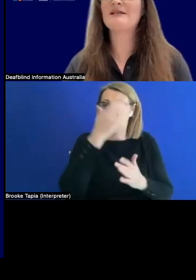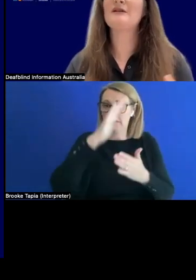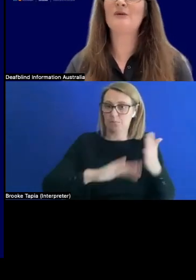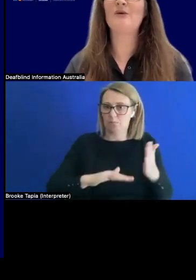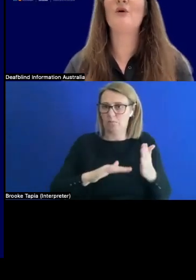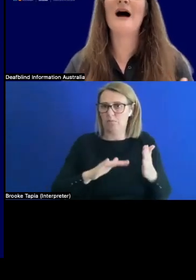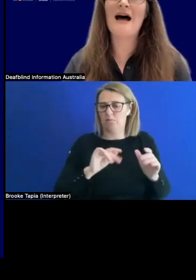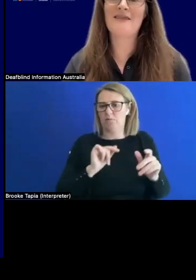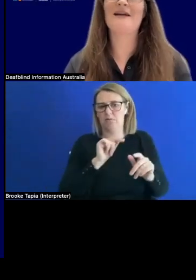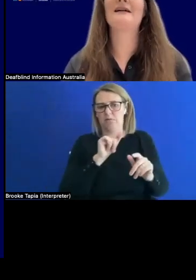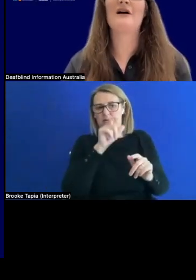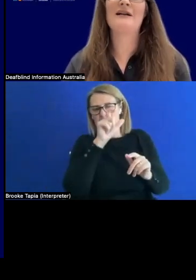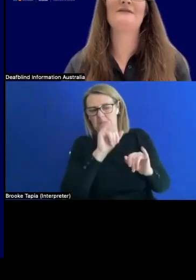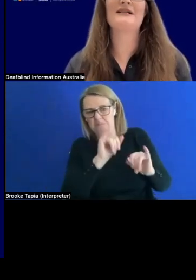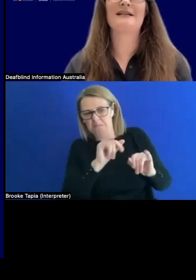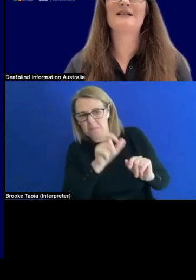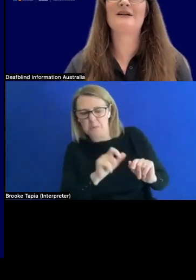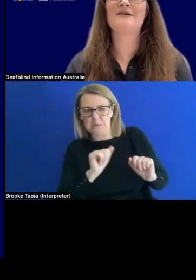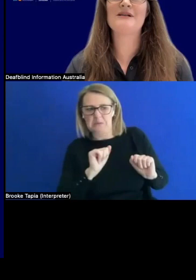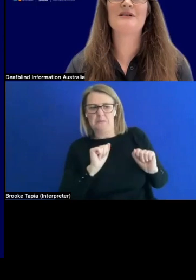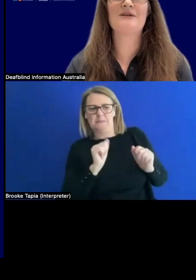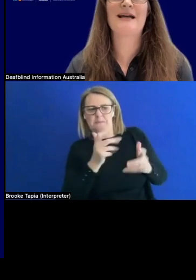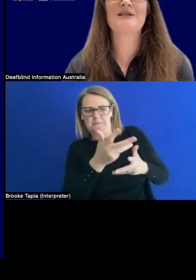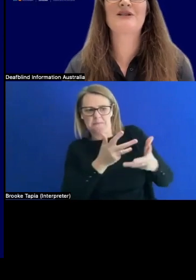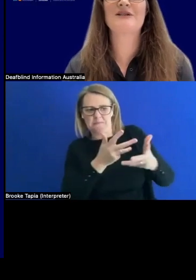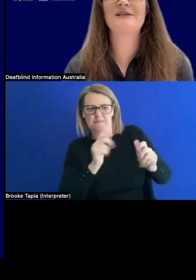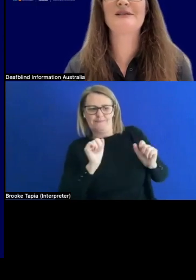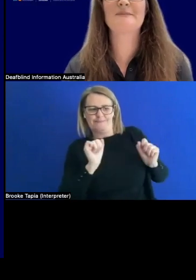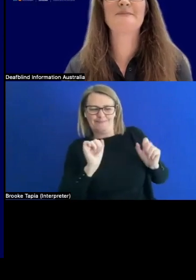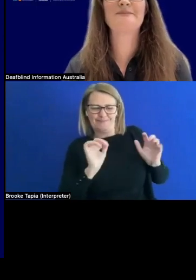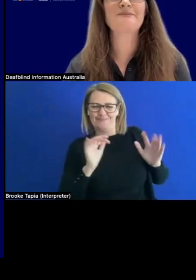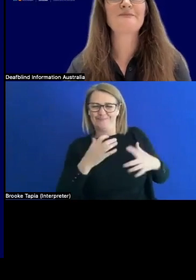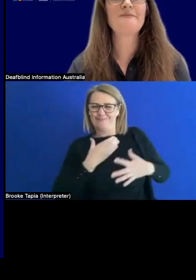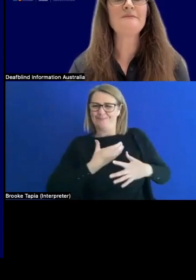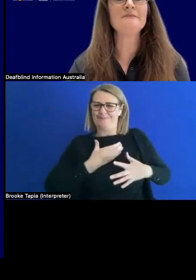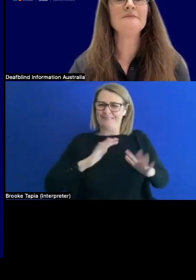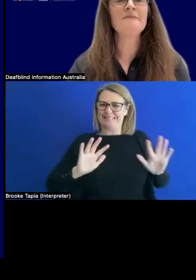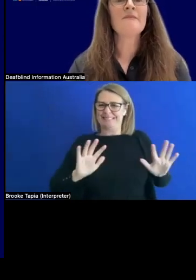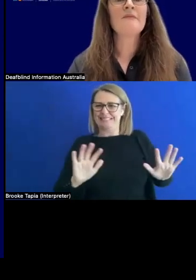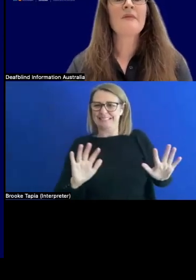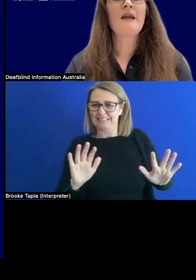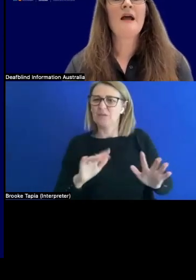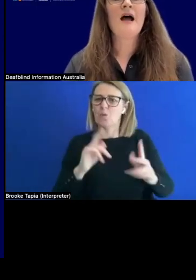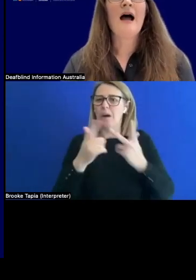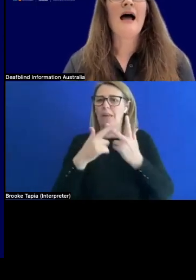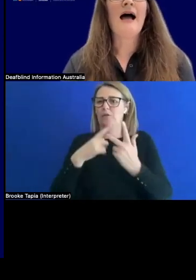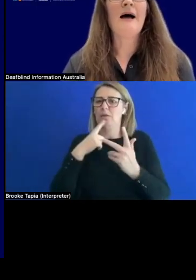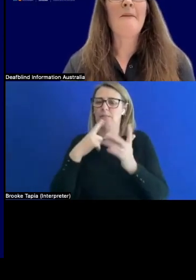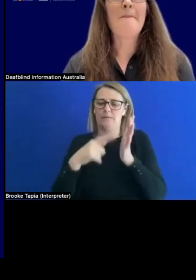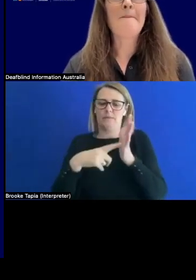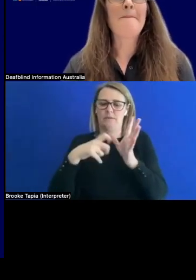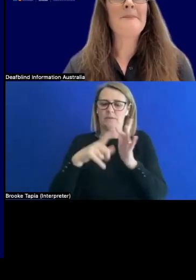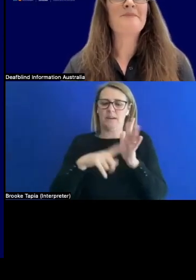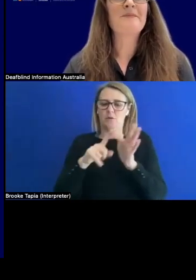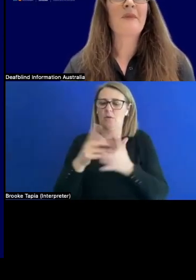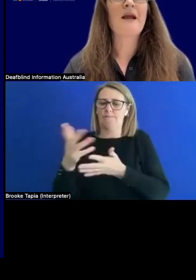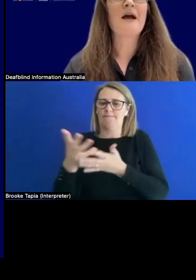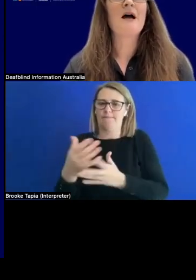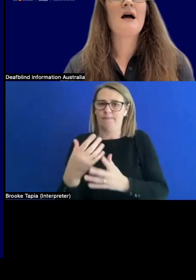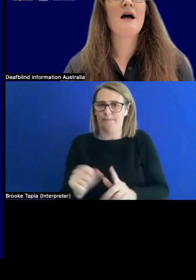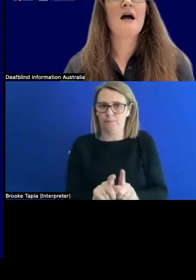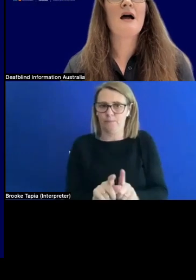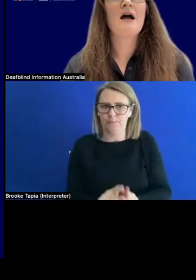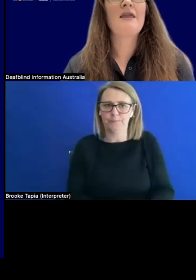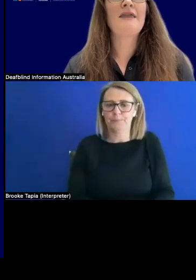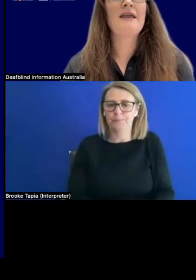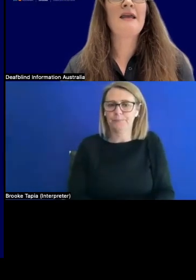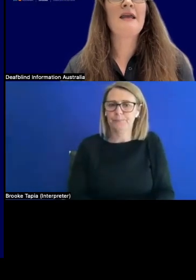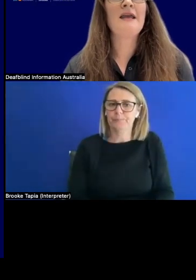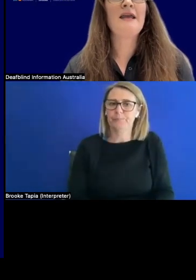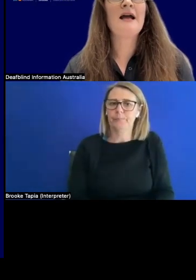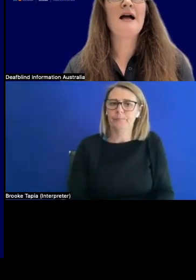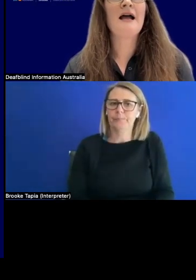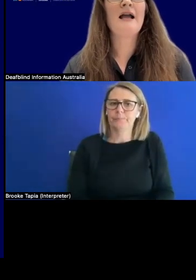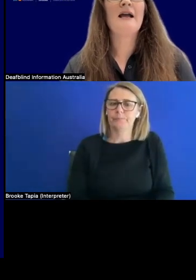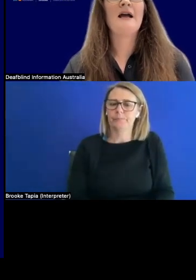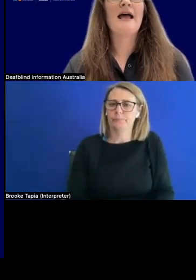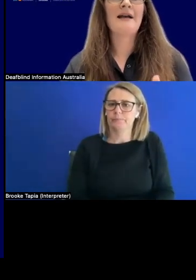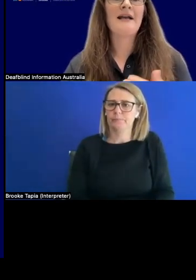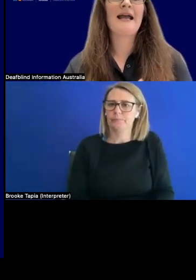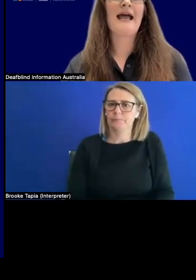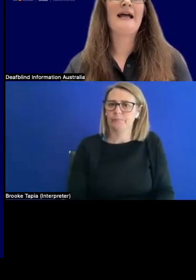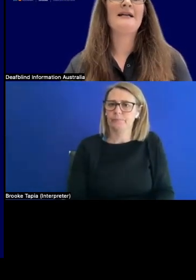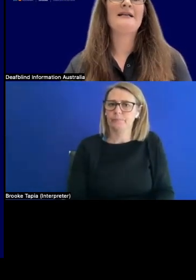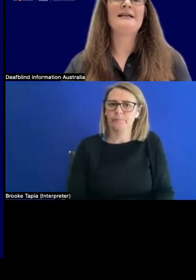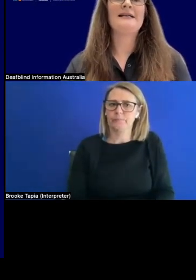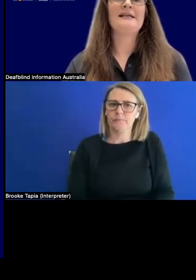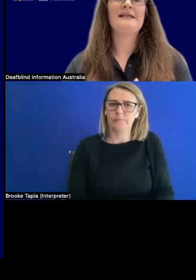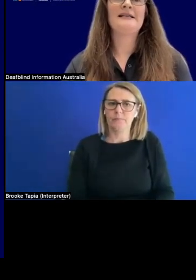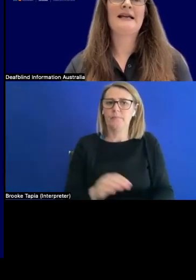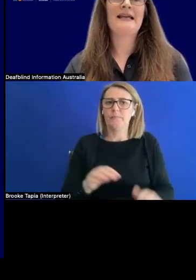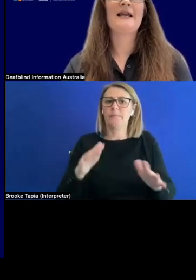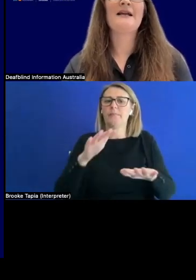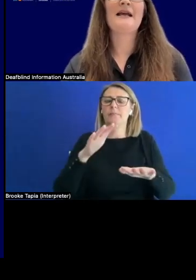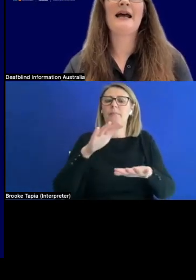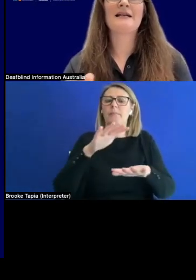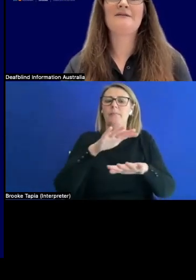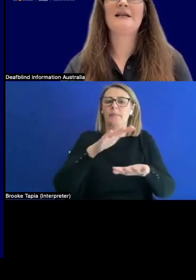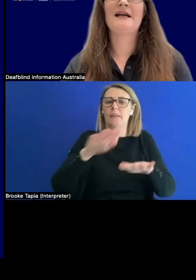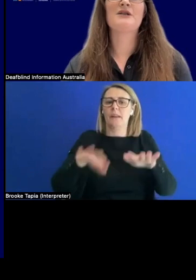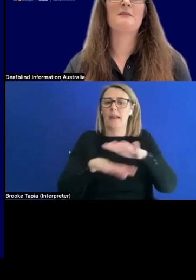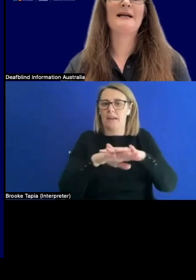person or other kind of tactile interactions. Hand under hand is, again, active engagement